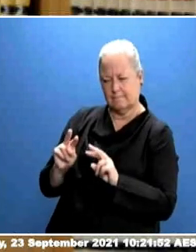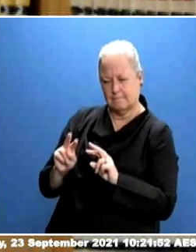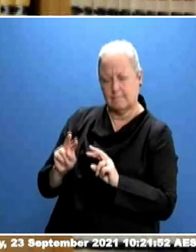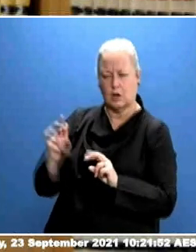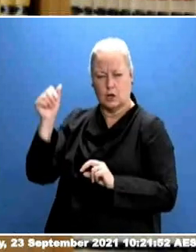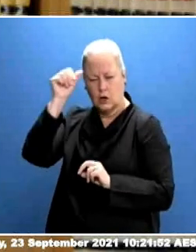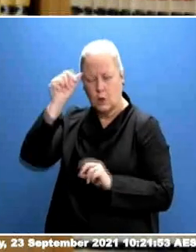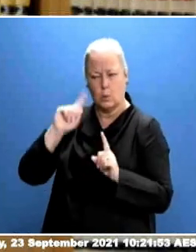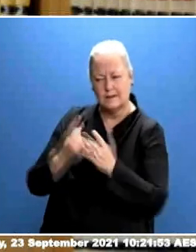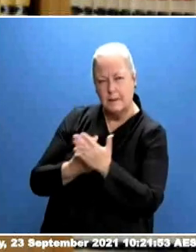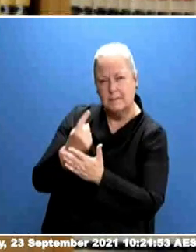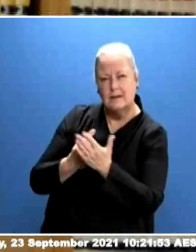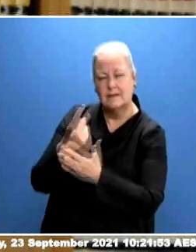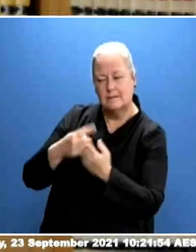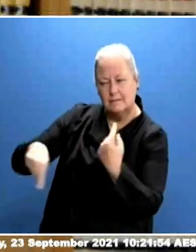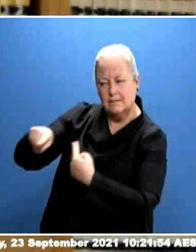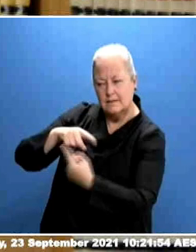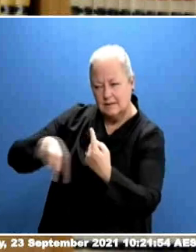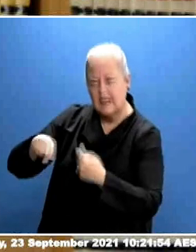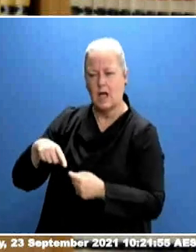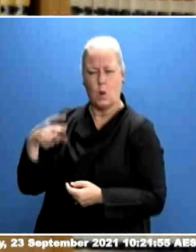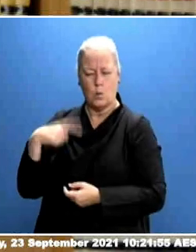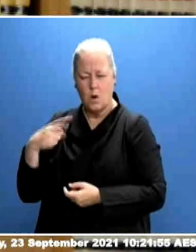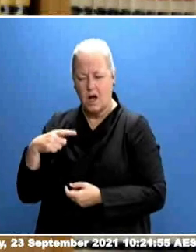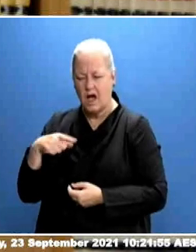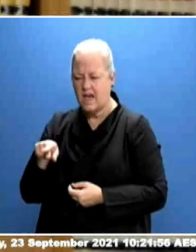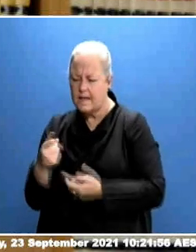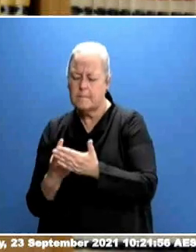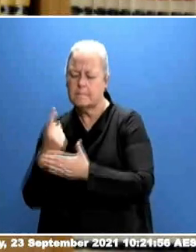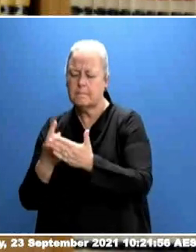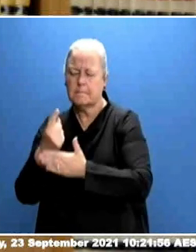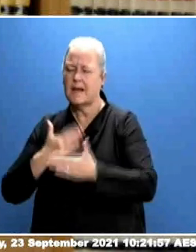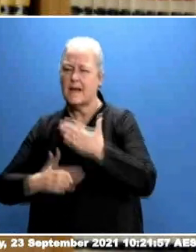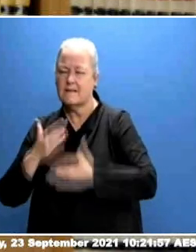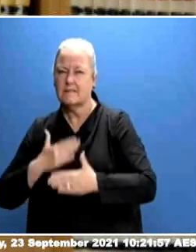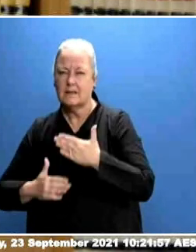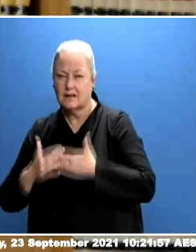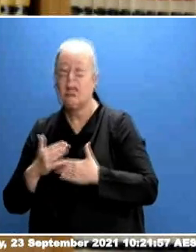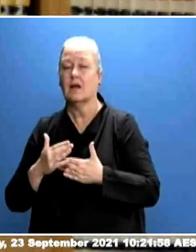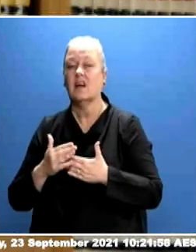and what might be underlying some of those pain-based behaviours that we see that lead to them being unsafe in the community.